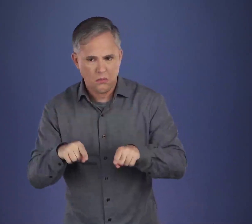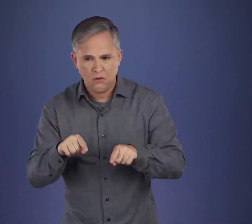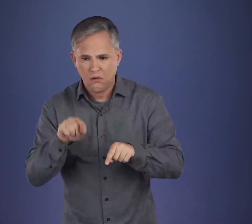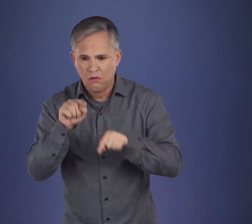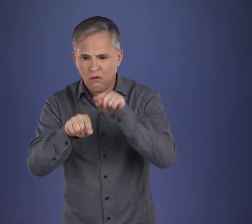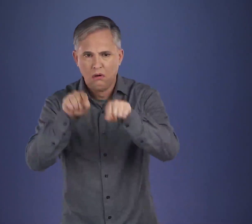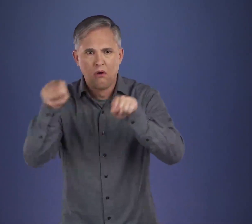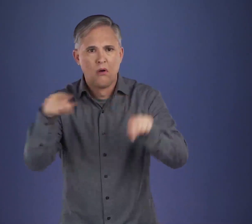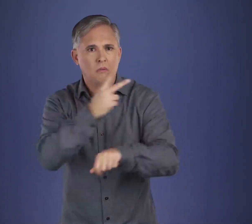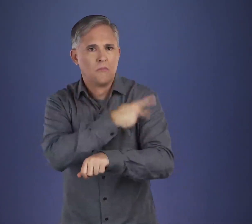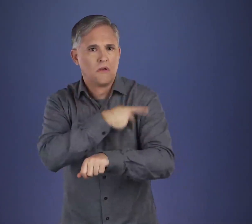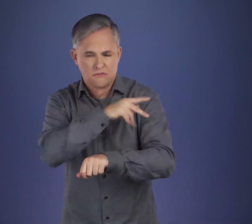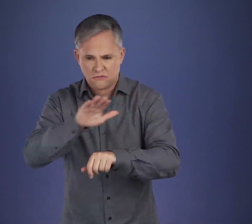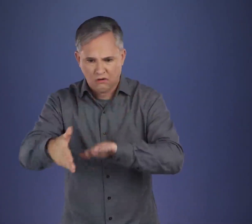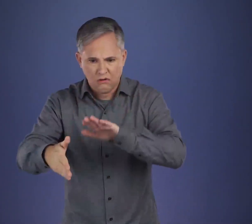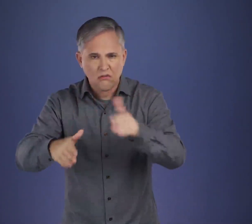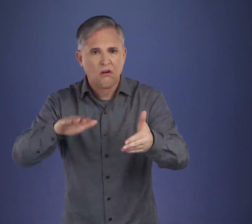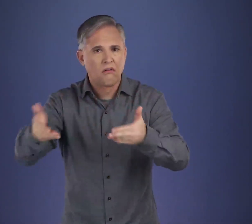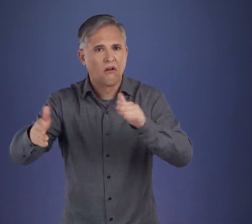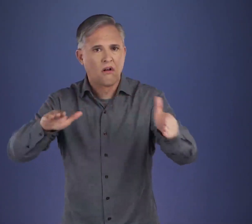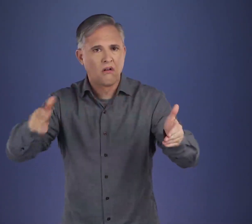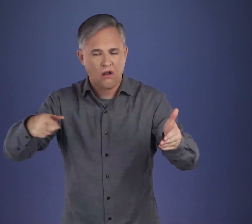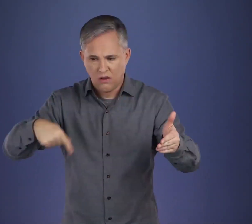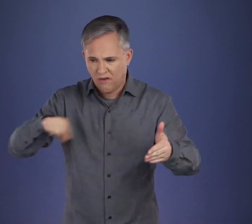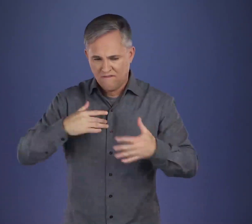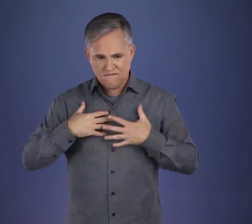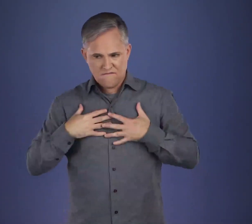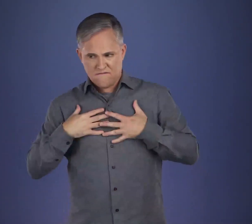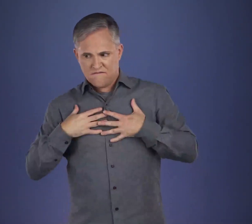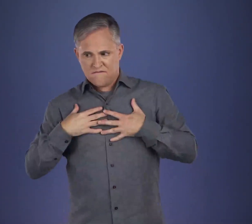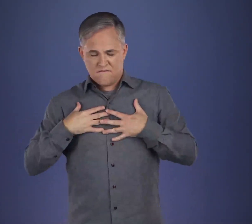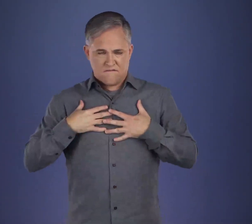Yet such a failure wouldn’t jeopardize their personal survival.